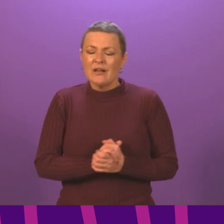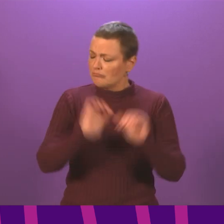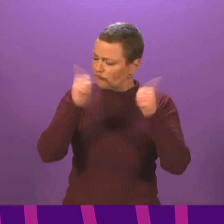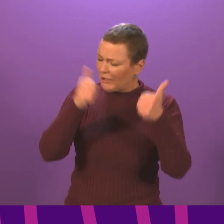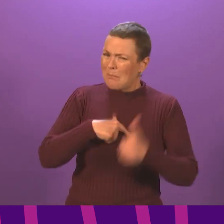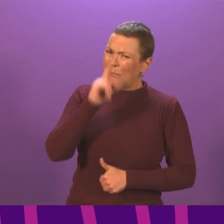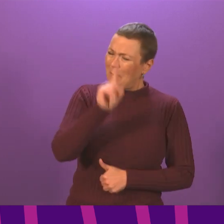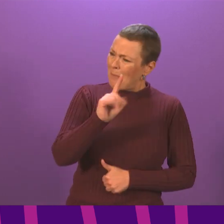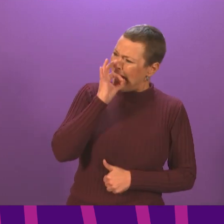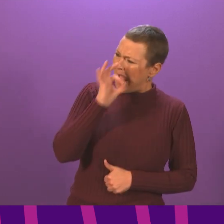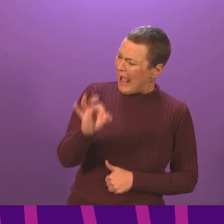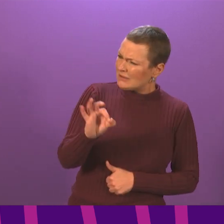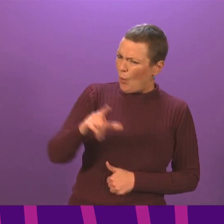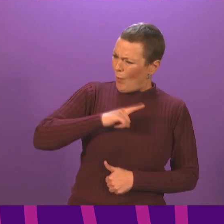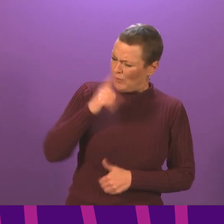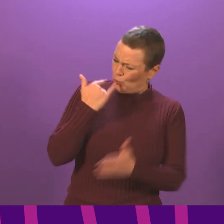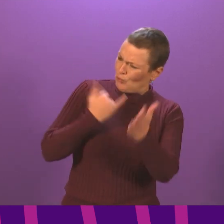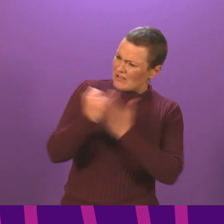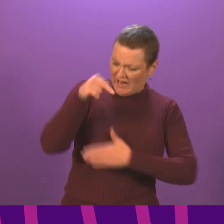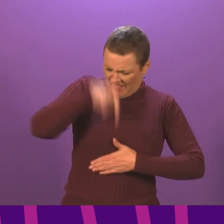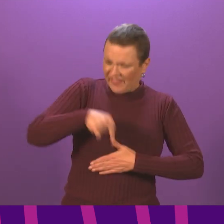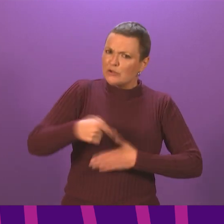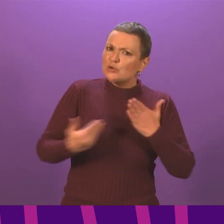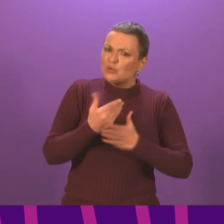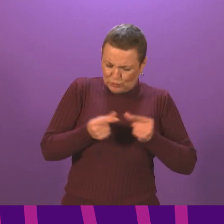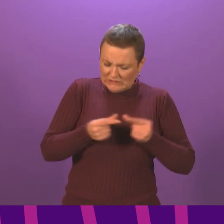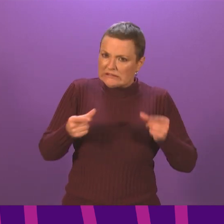Government so far rejected that solution for passengers who arrive at Scotland’s airports,